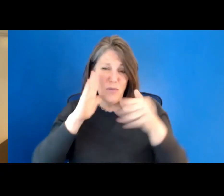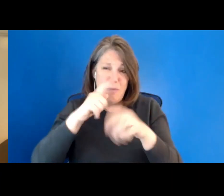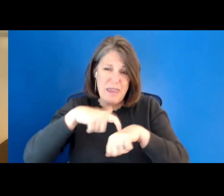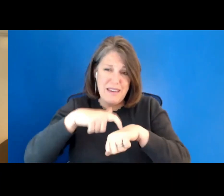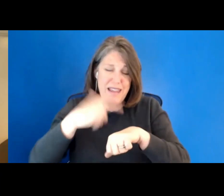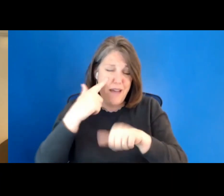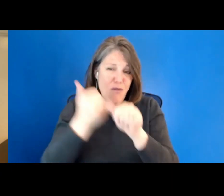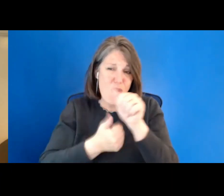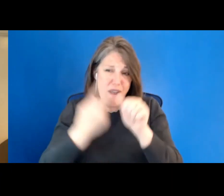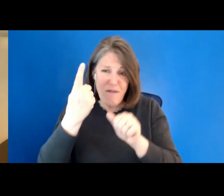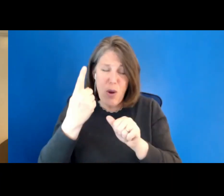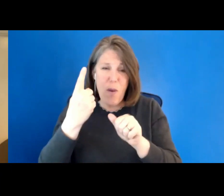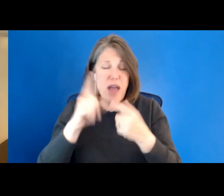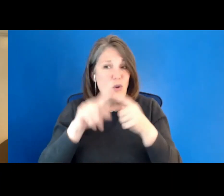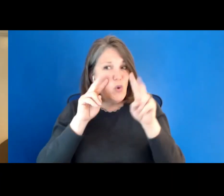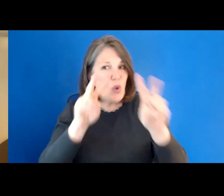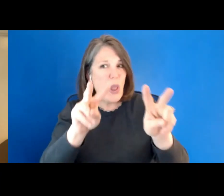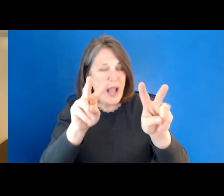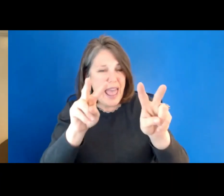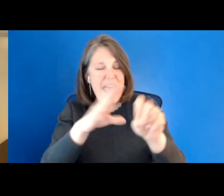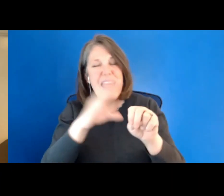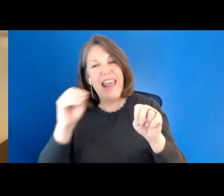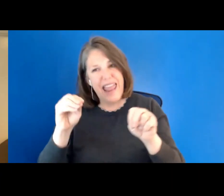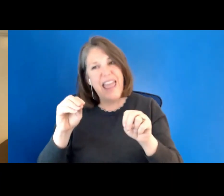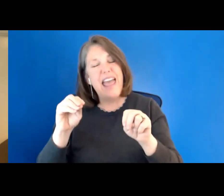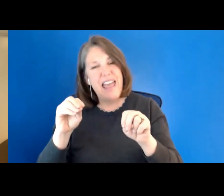to both look ahead and to be looking ahead positively